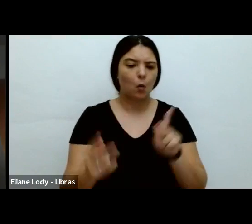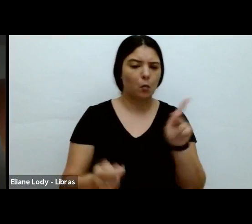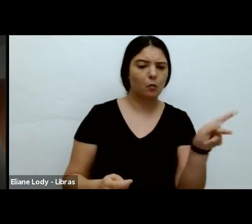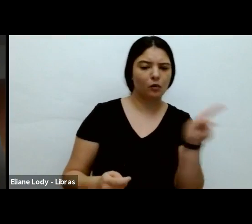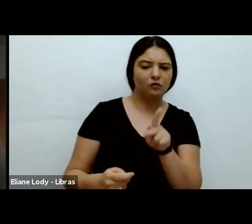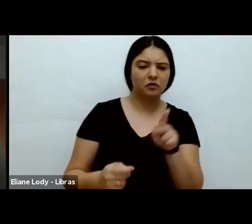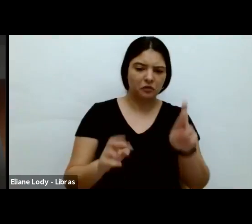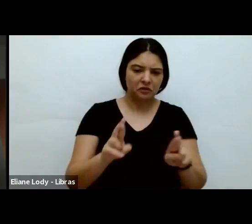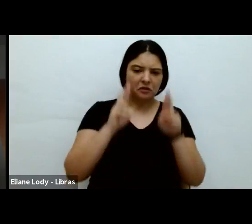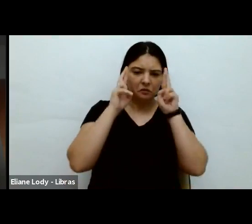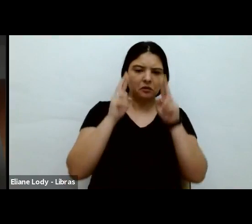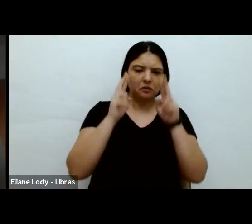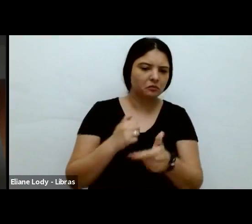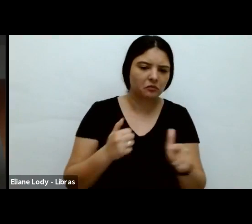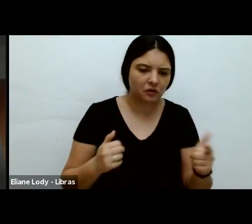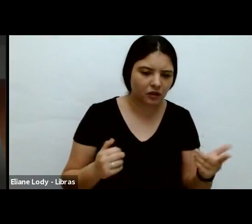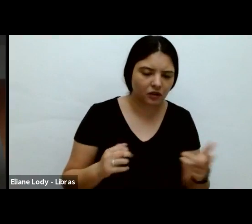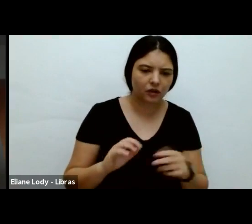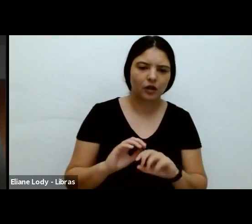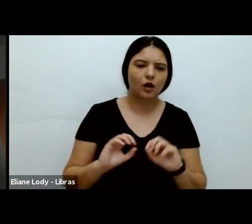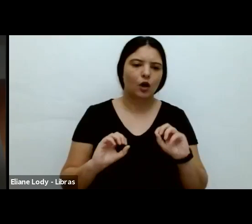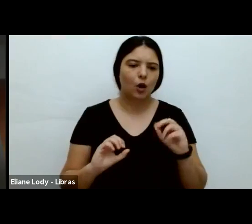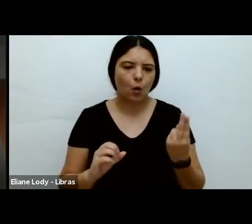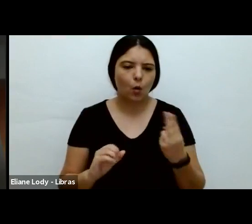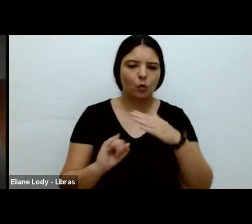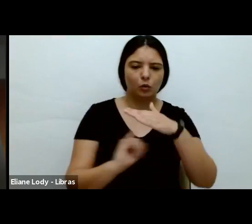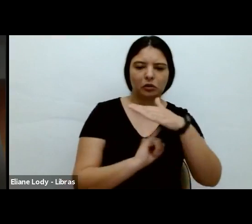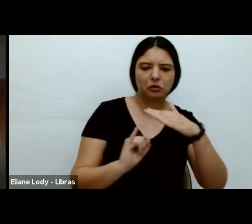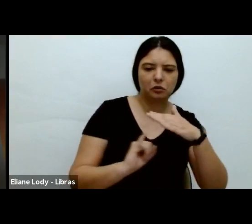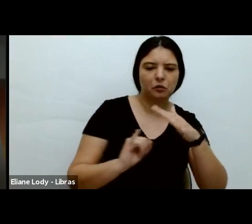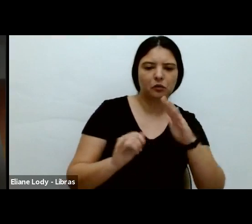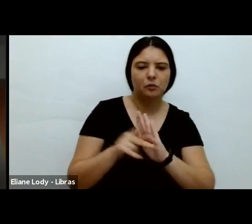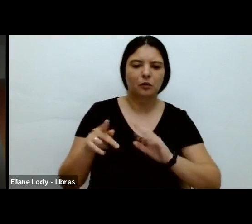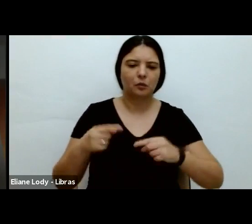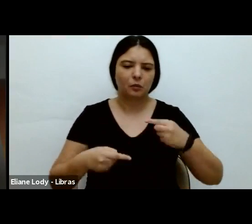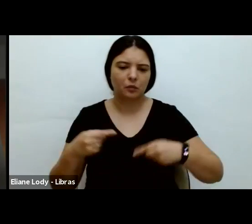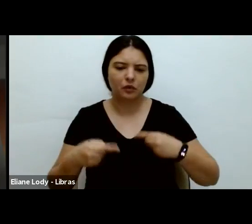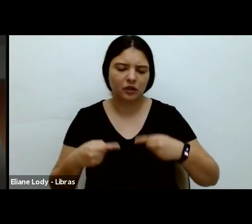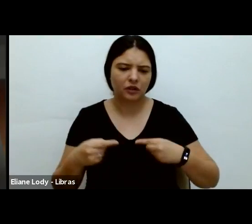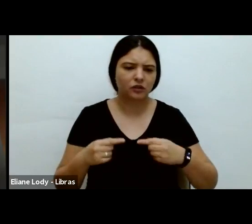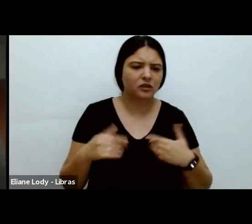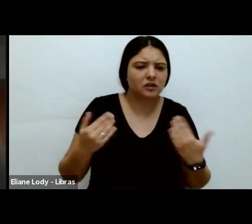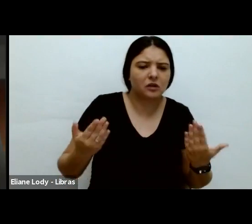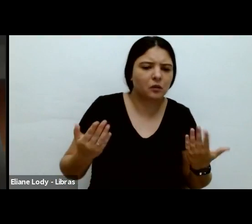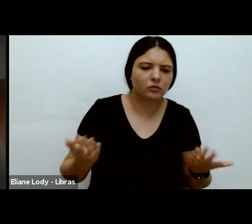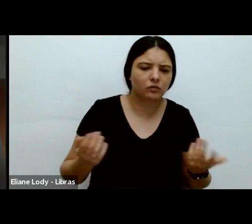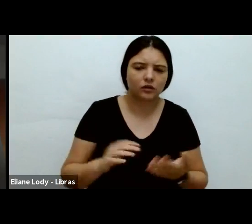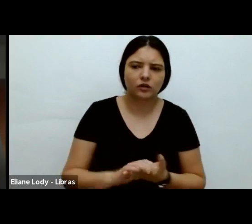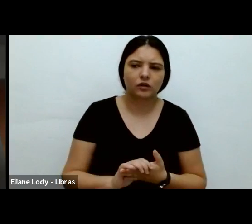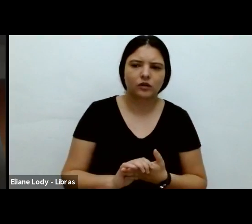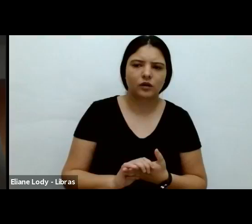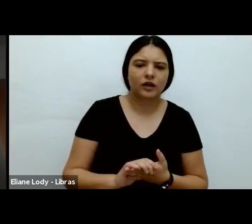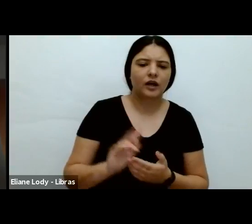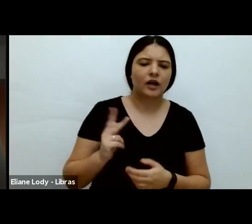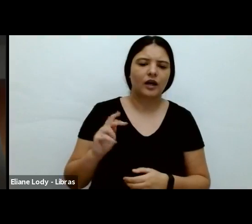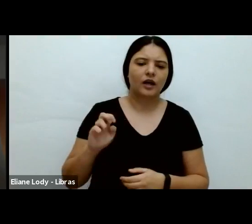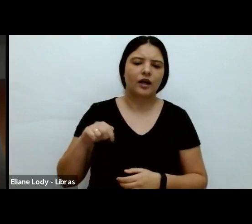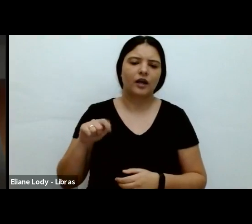because do were disrespected because due to bullied by. police political with Institutions political with Institutions, so with Institutions. So how would he So how would they go through So how would they go, think